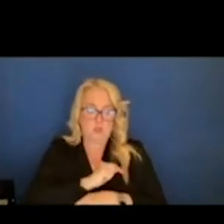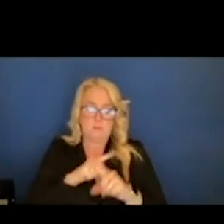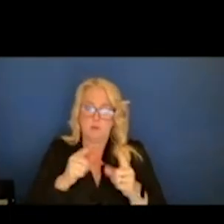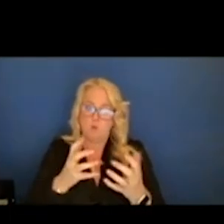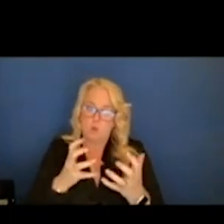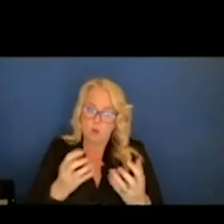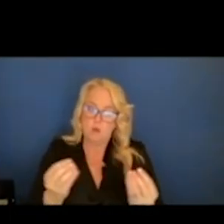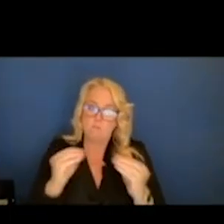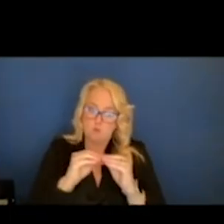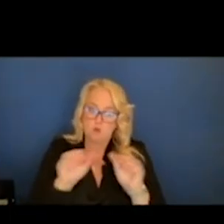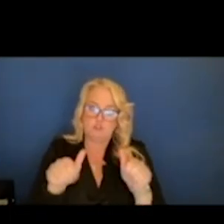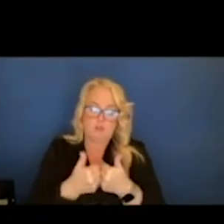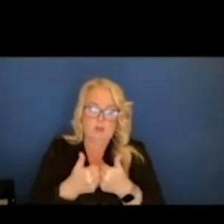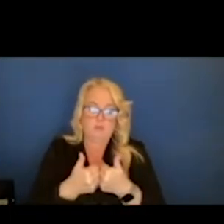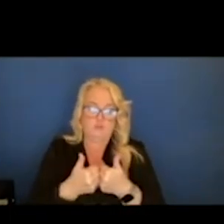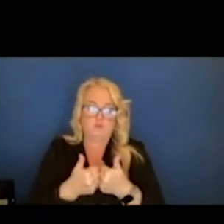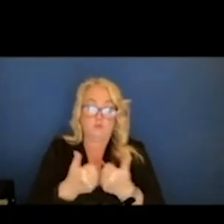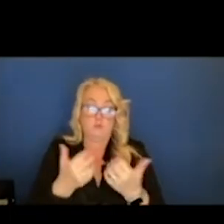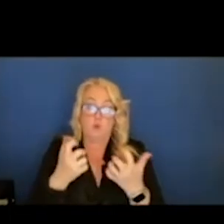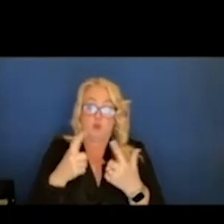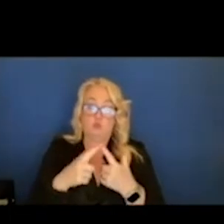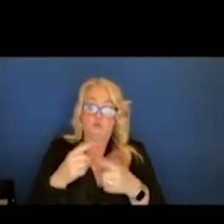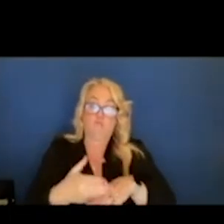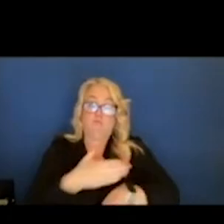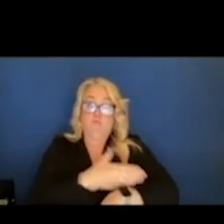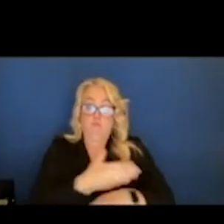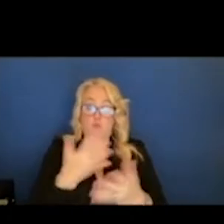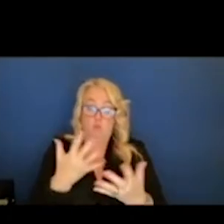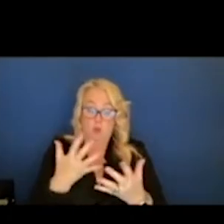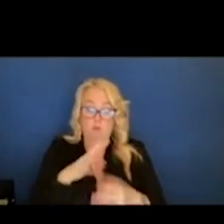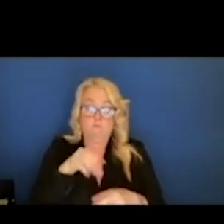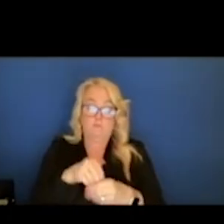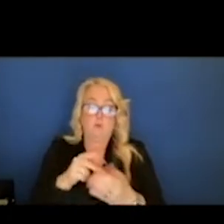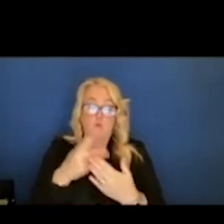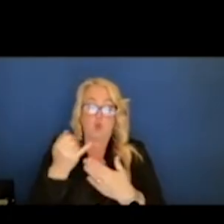for greater challenges. Determined to grow, Pat joined Project SEARCH,